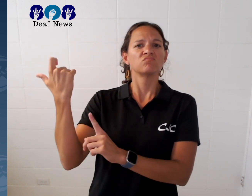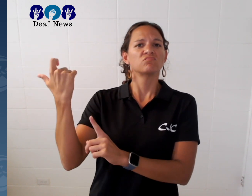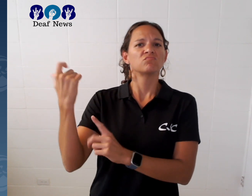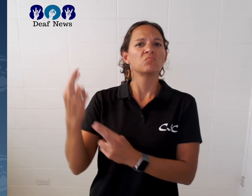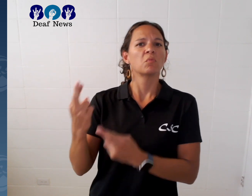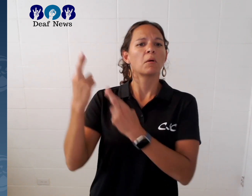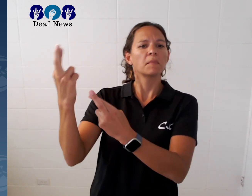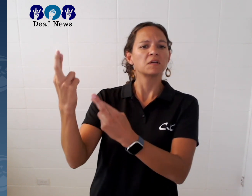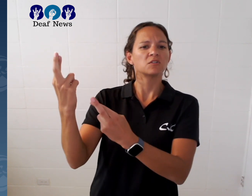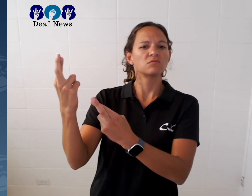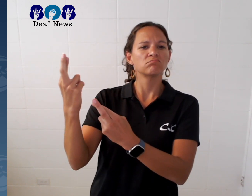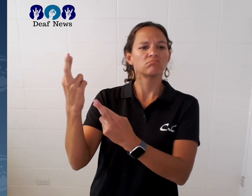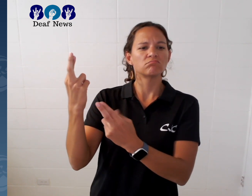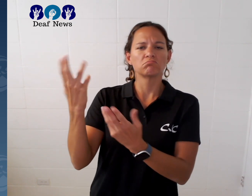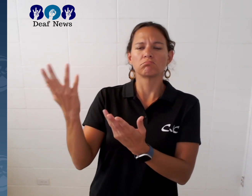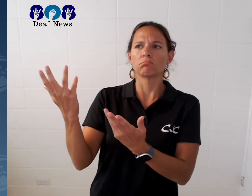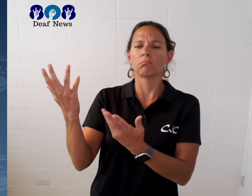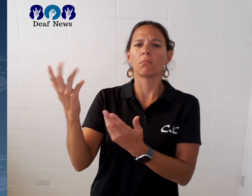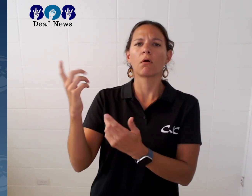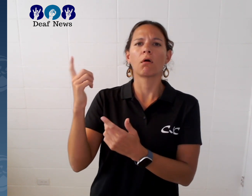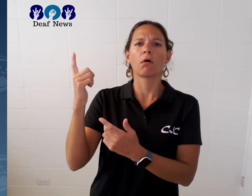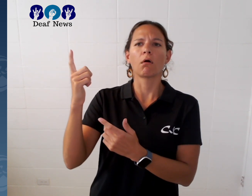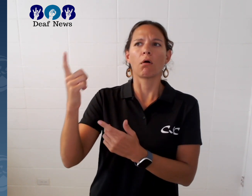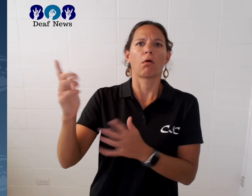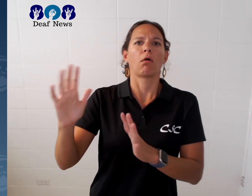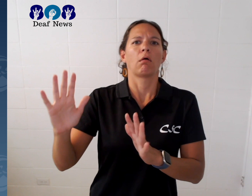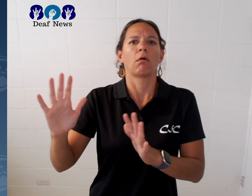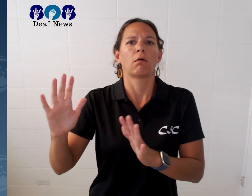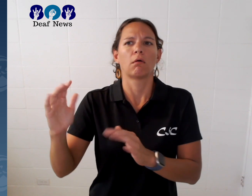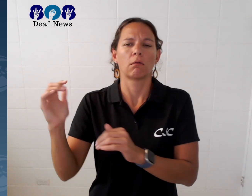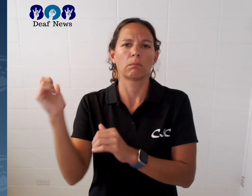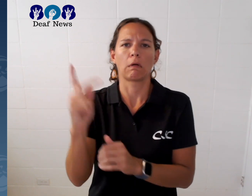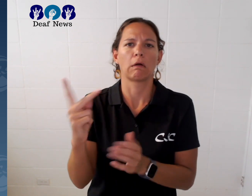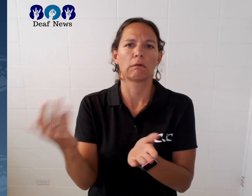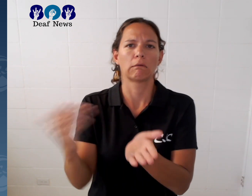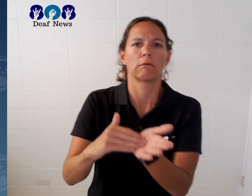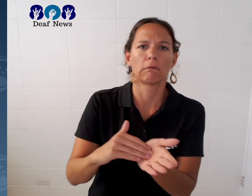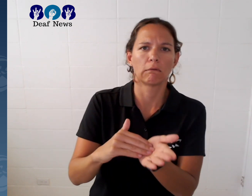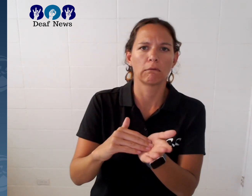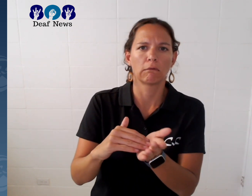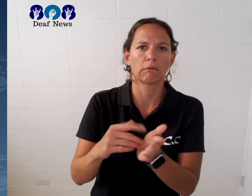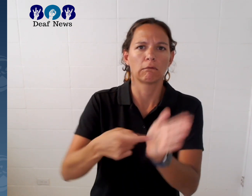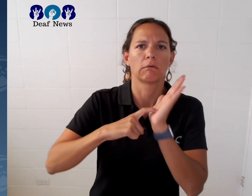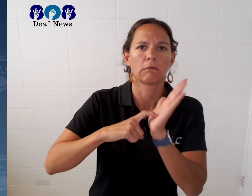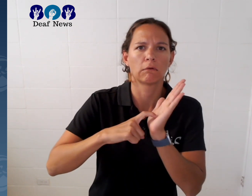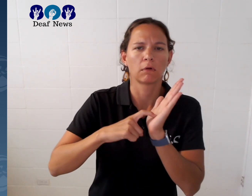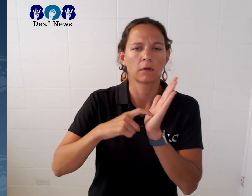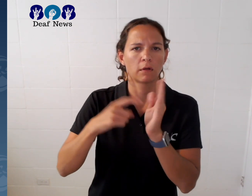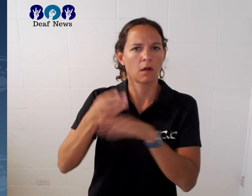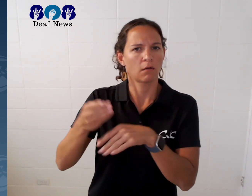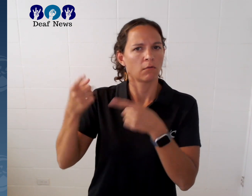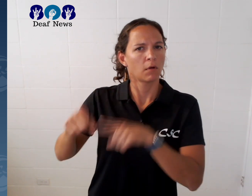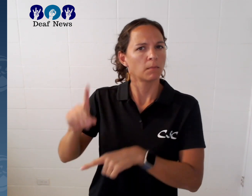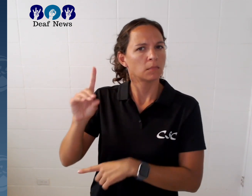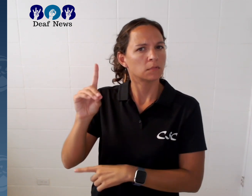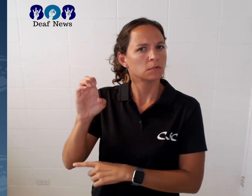The CDC eliminated its mask mandate once before then reinstated the requirement